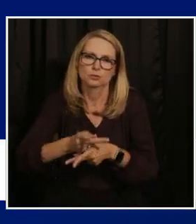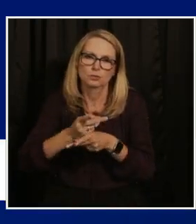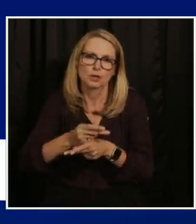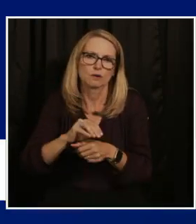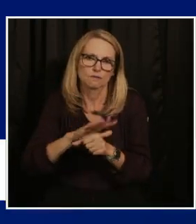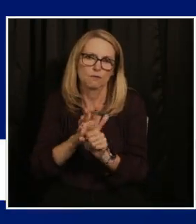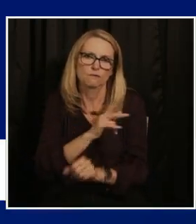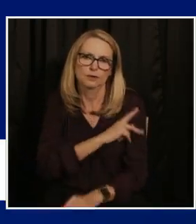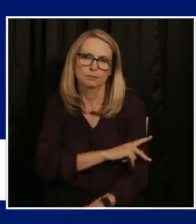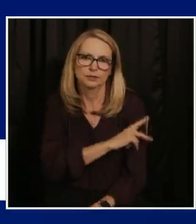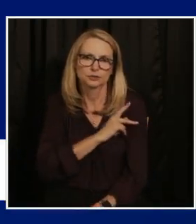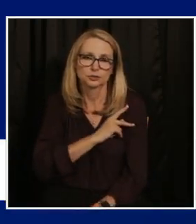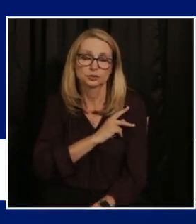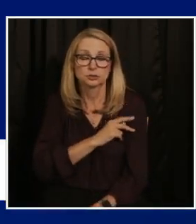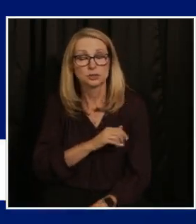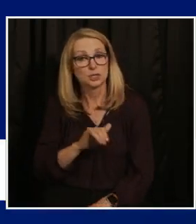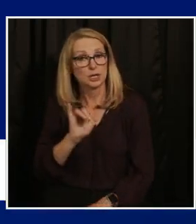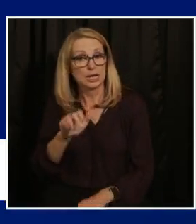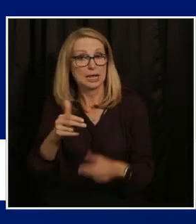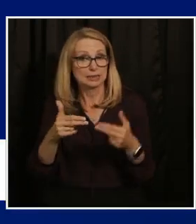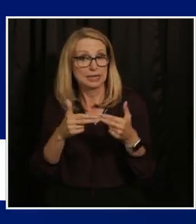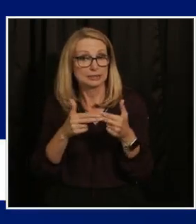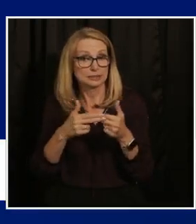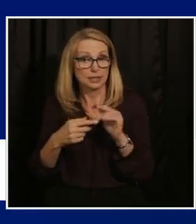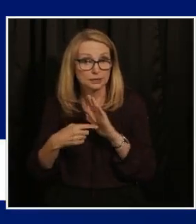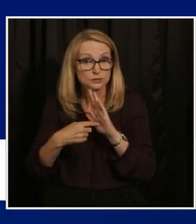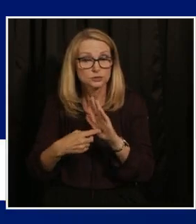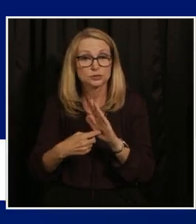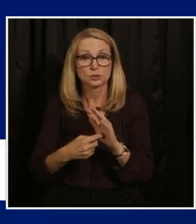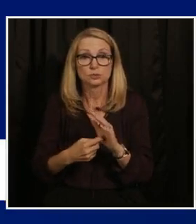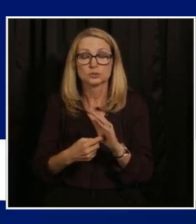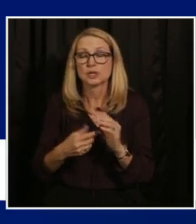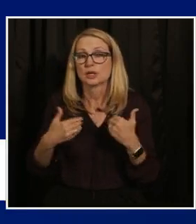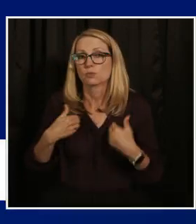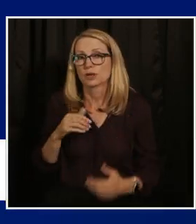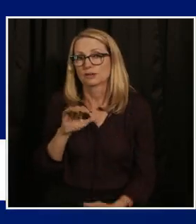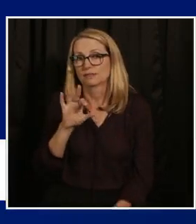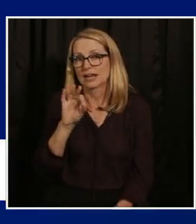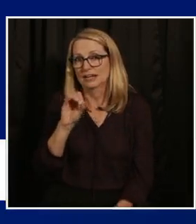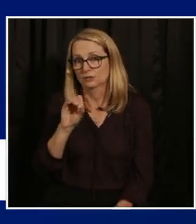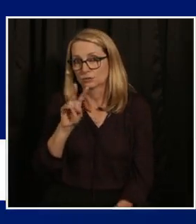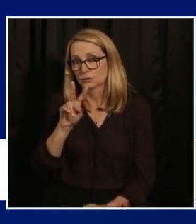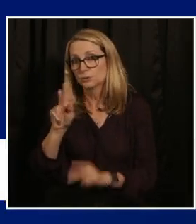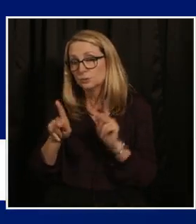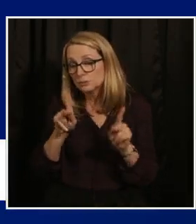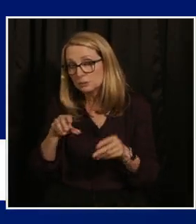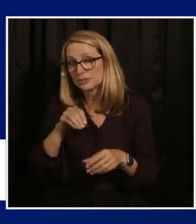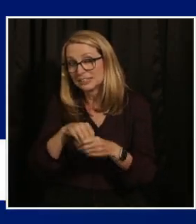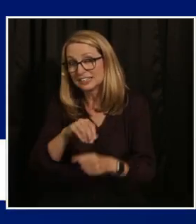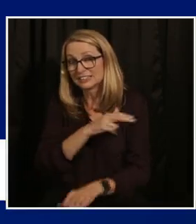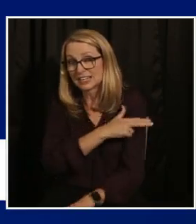on this slide is that as of today we're at 902 covet hospital hospitalizations in our state